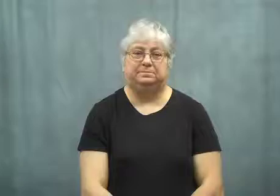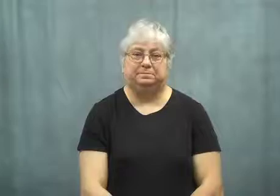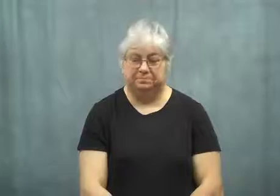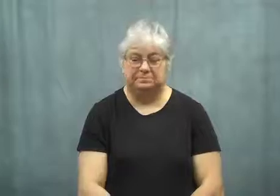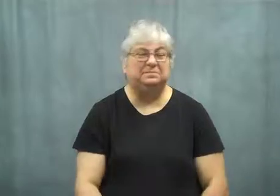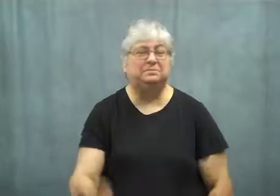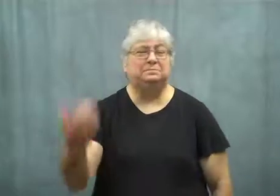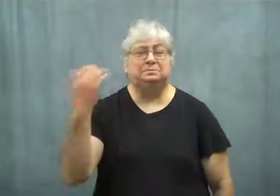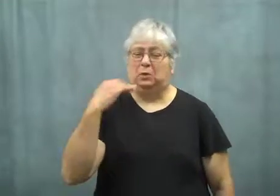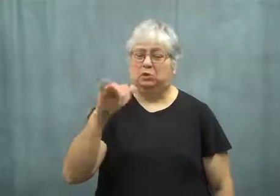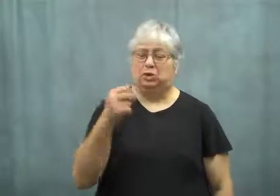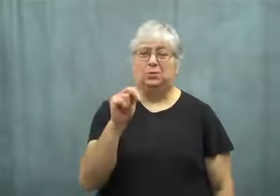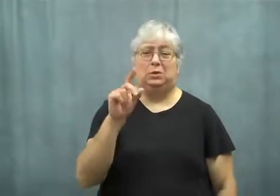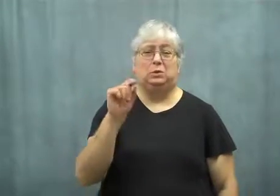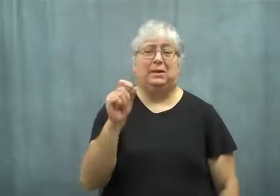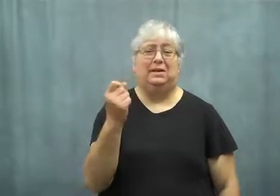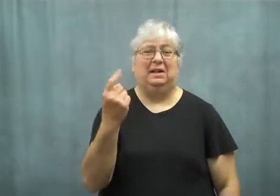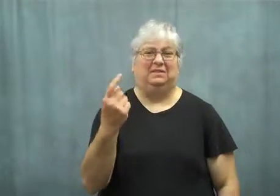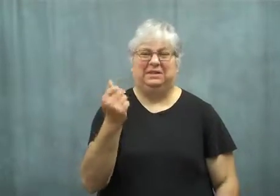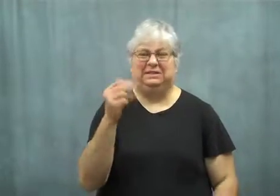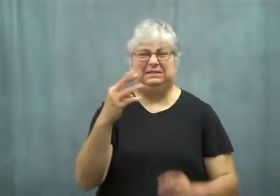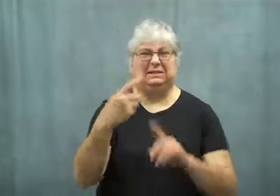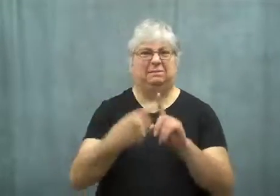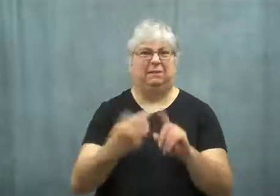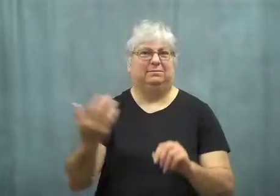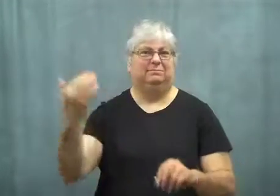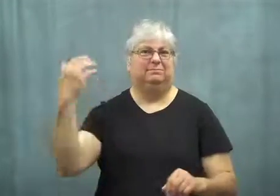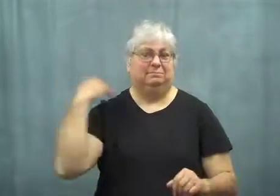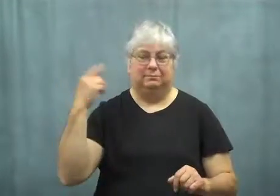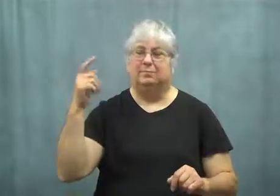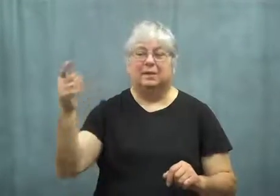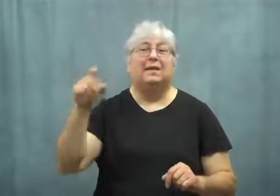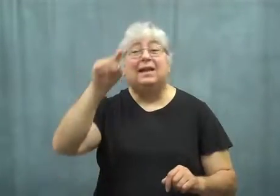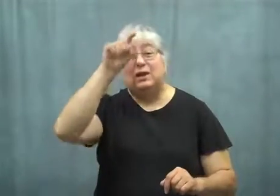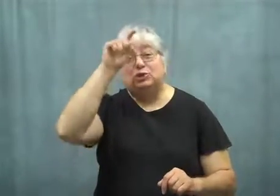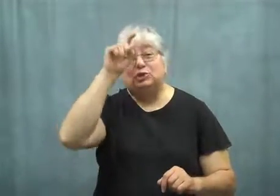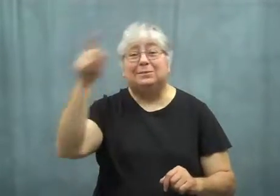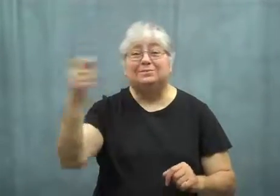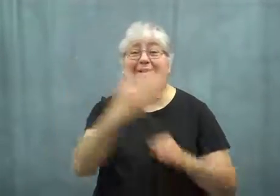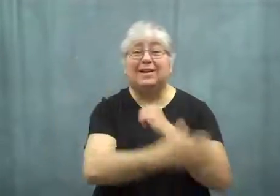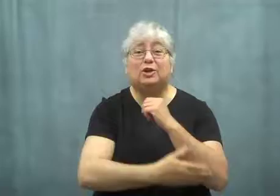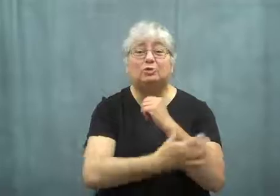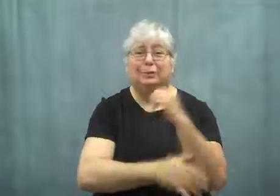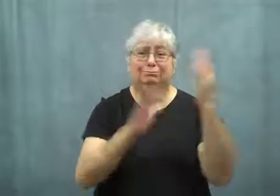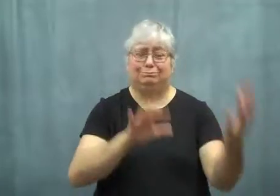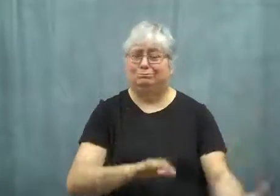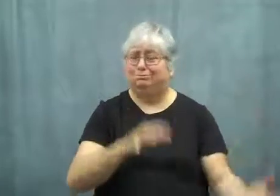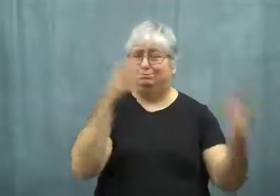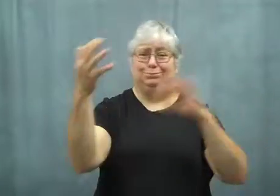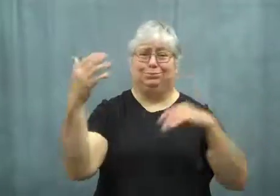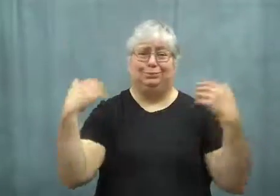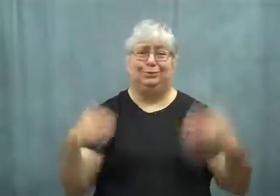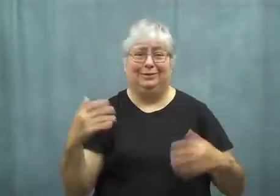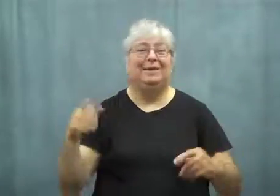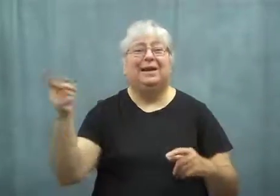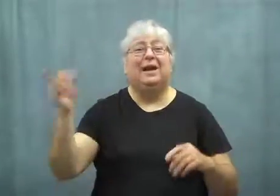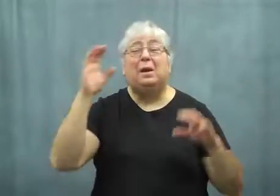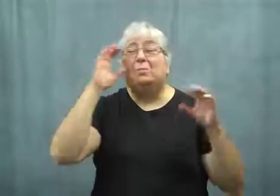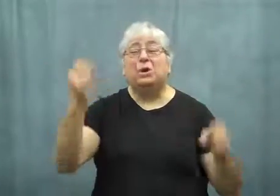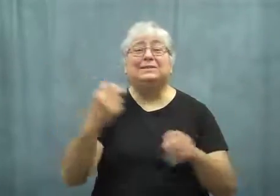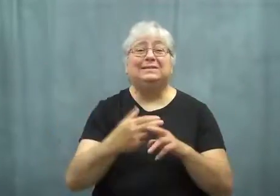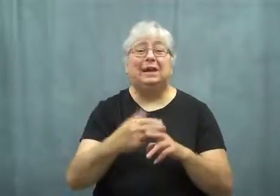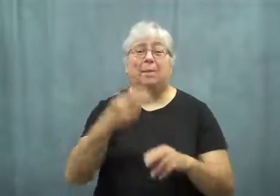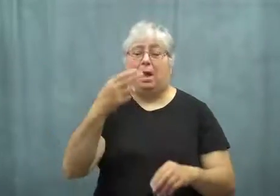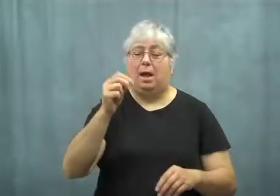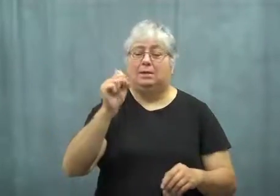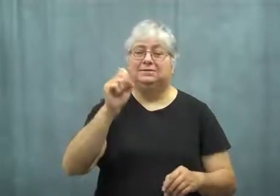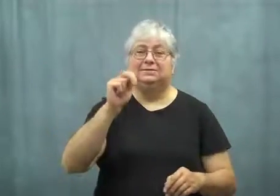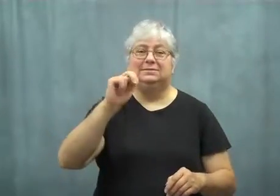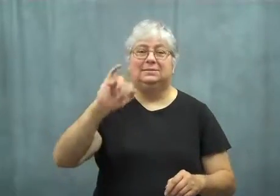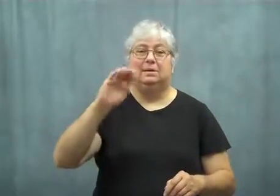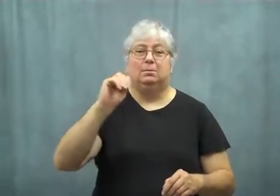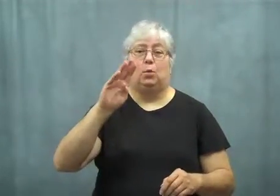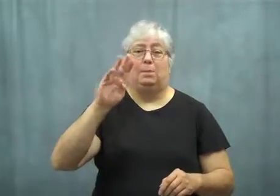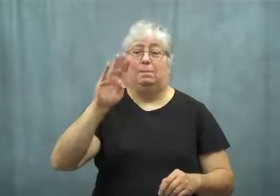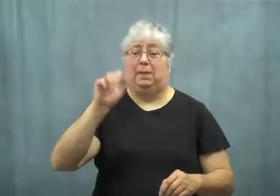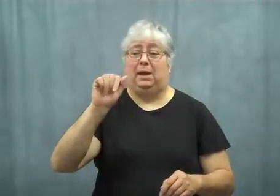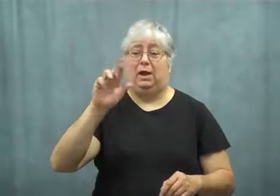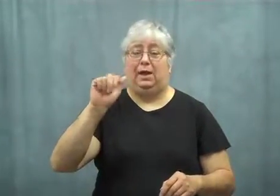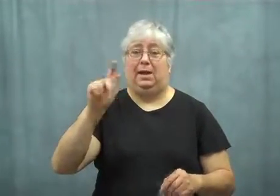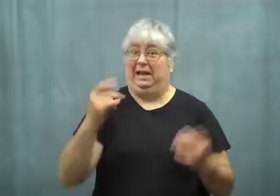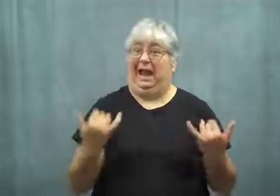16 months ago, in January 2011, there was chaos in Egypt.